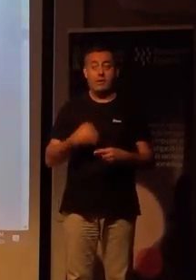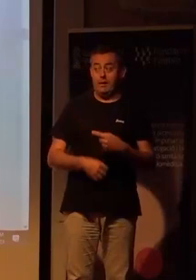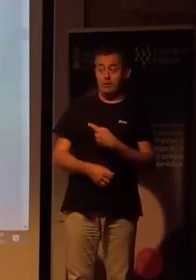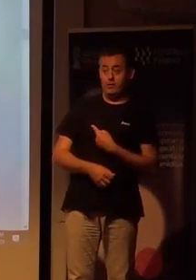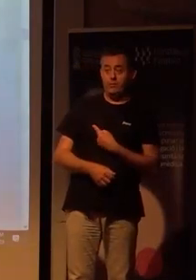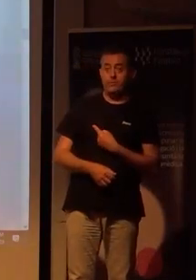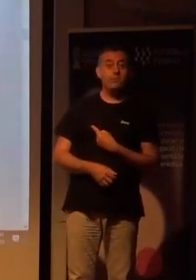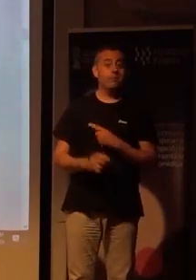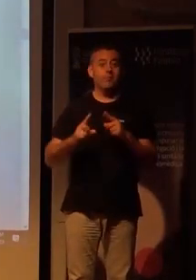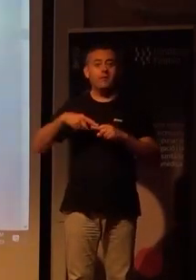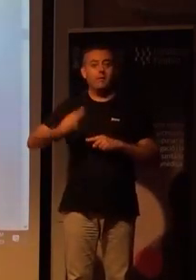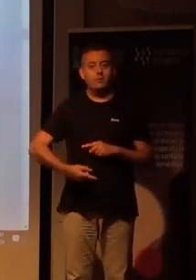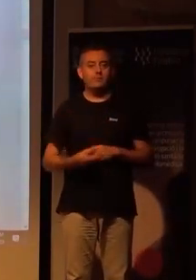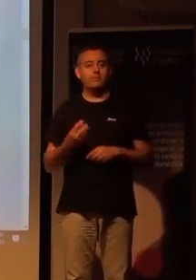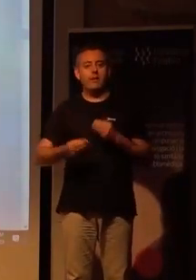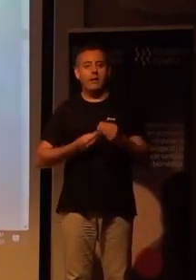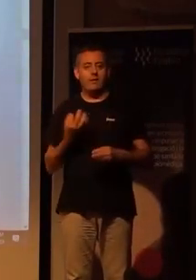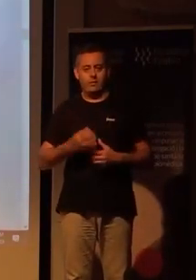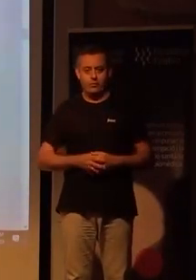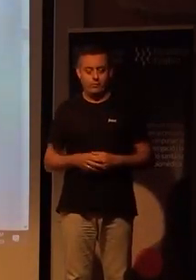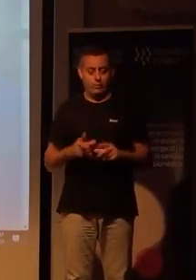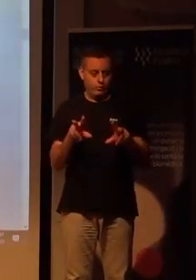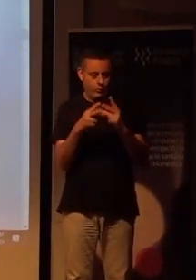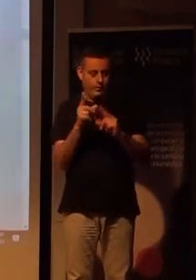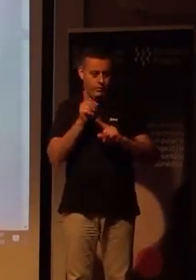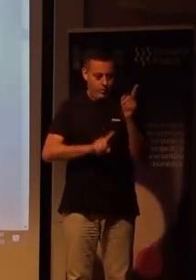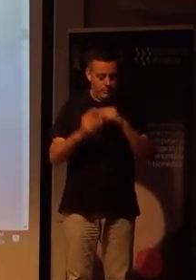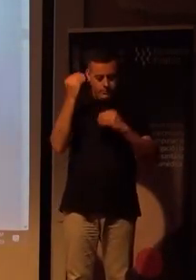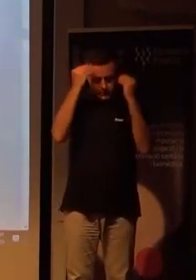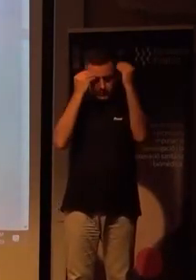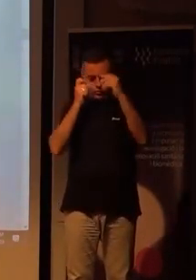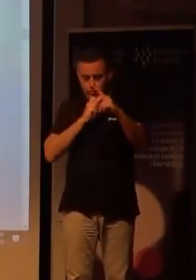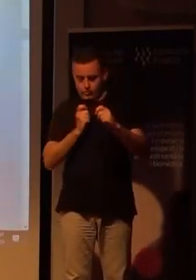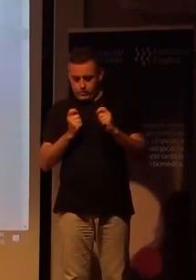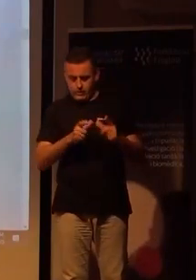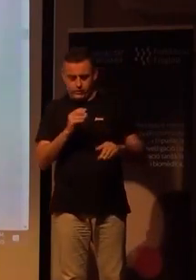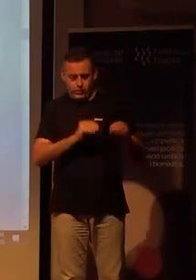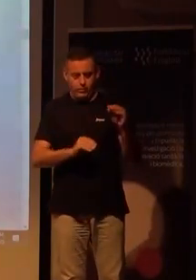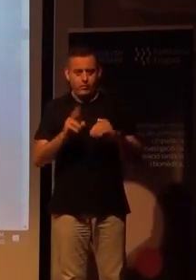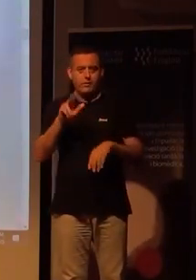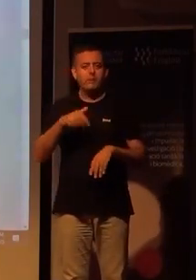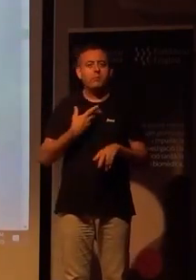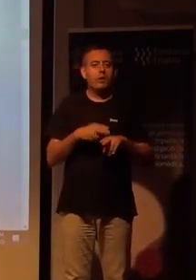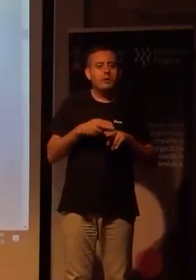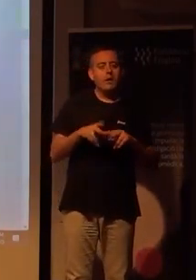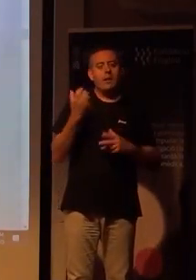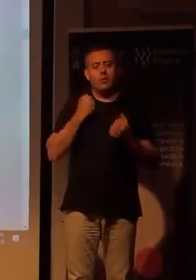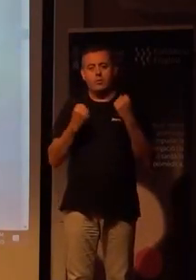to look at everything through the glasses of inequality, social problems, politics, the economy and it didn’t take us long to realise